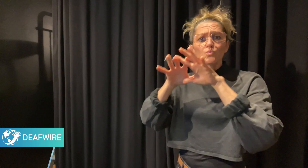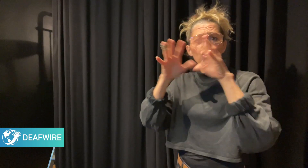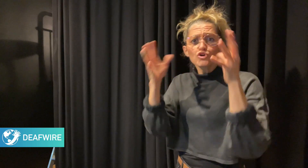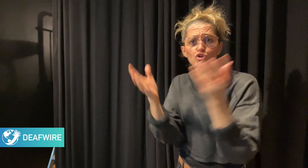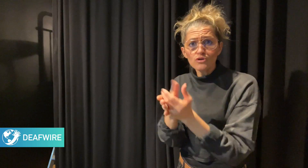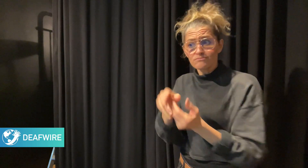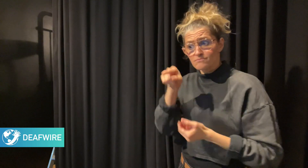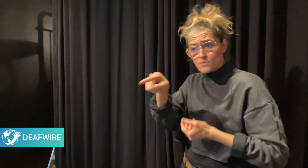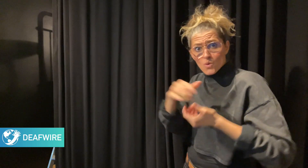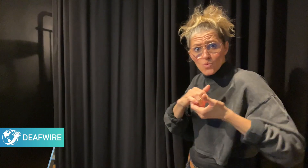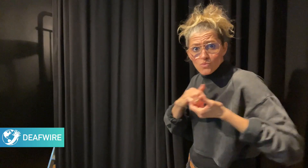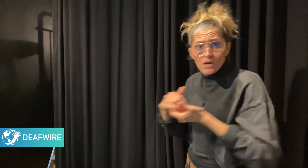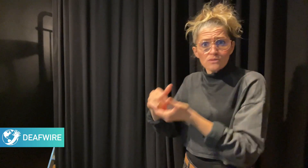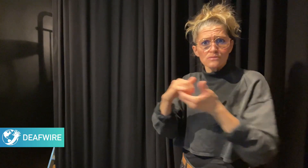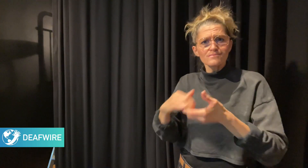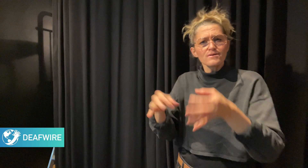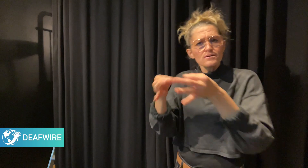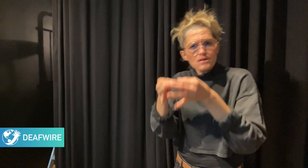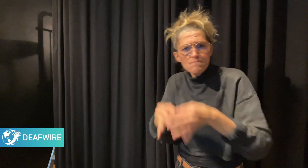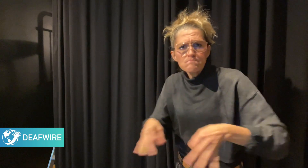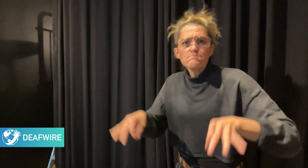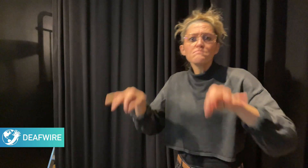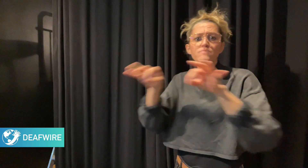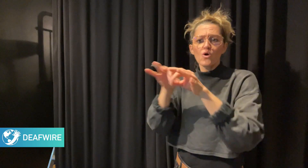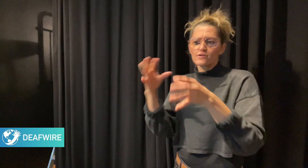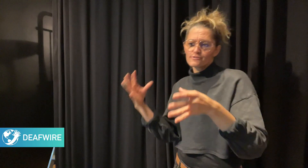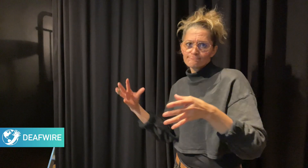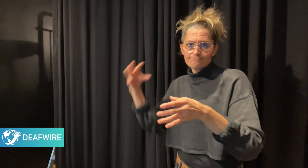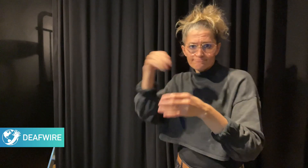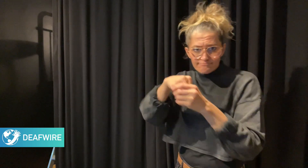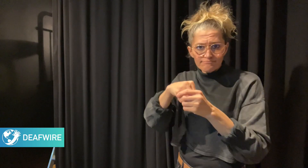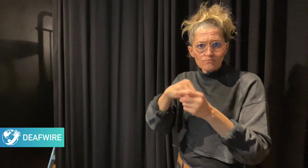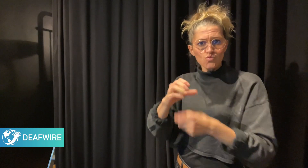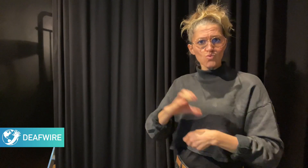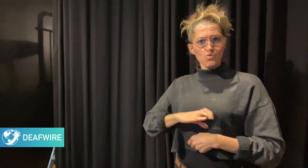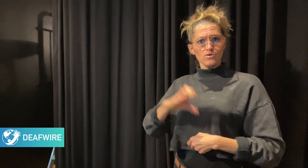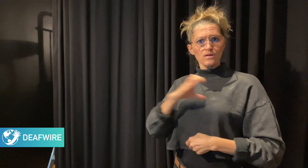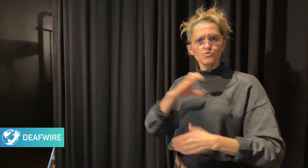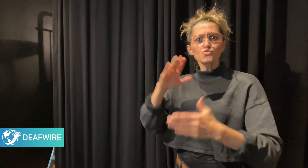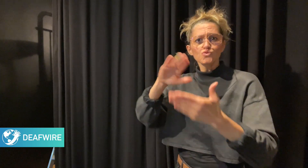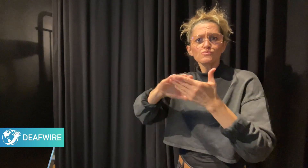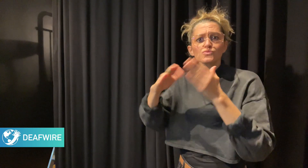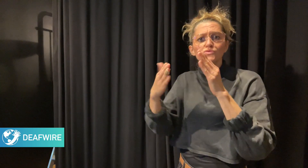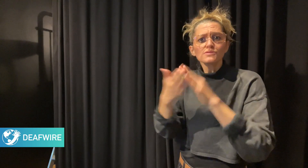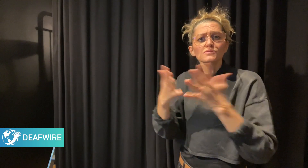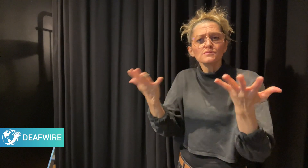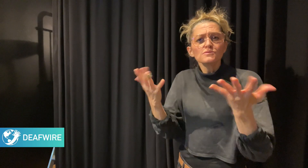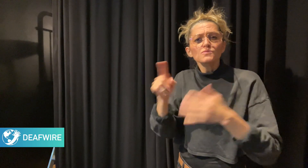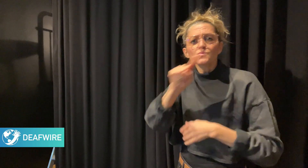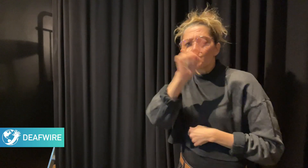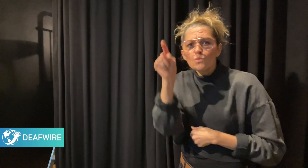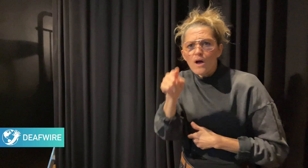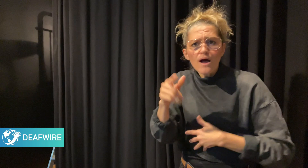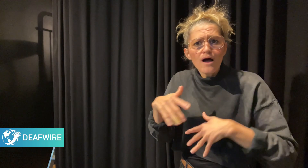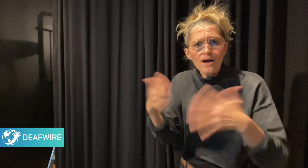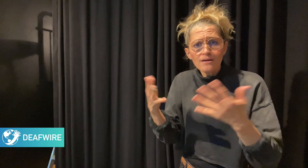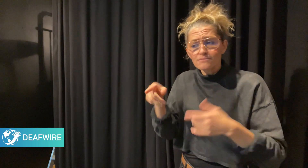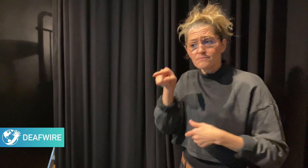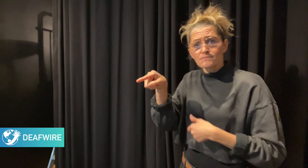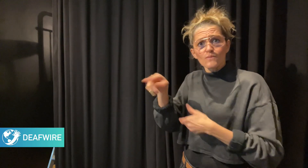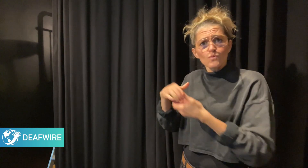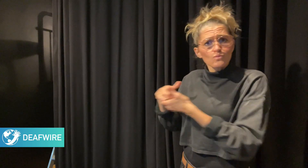around the world play an important role in CODA communities